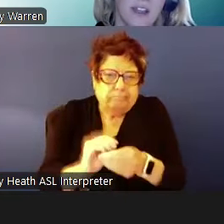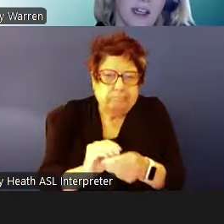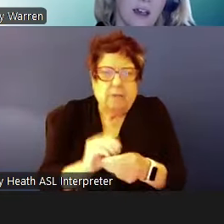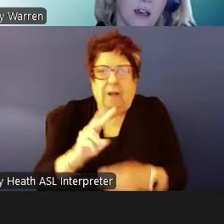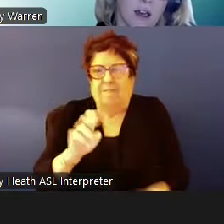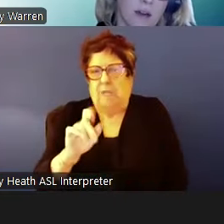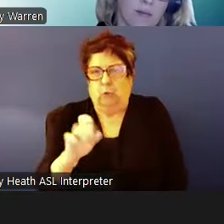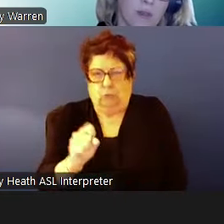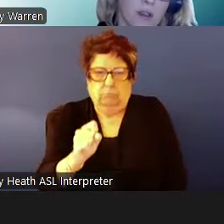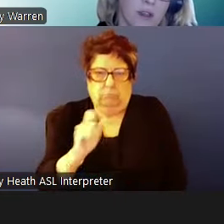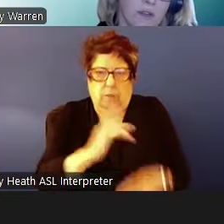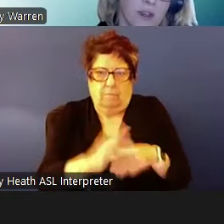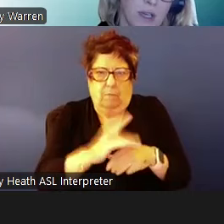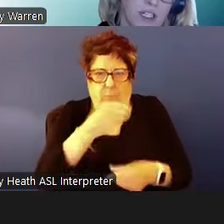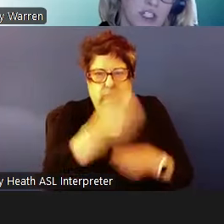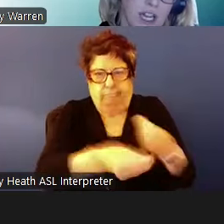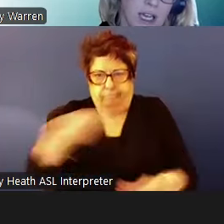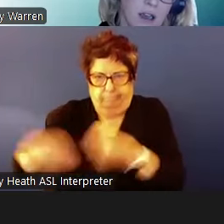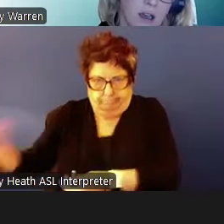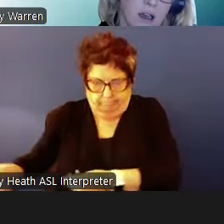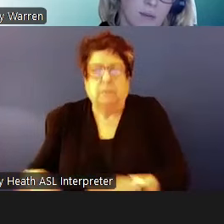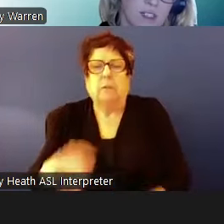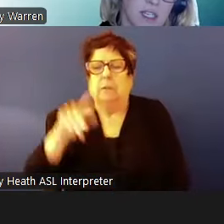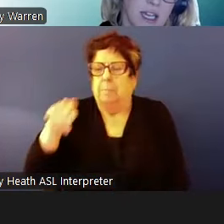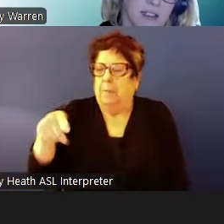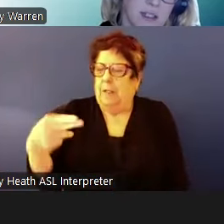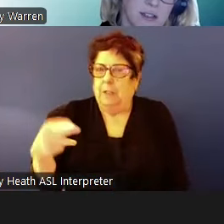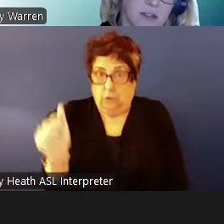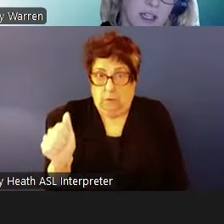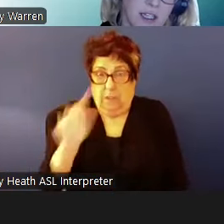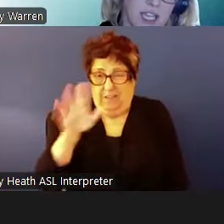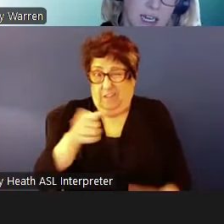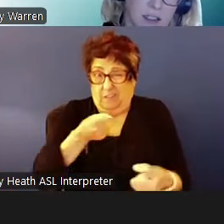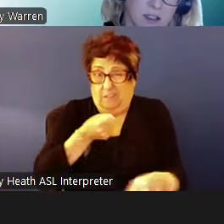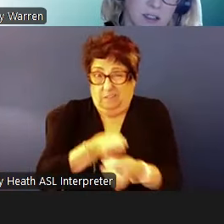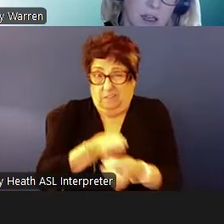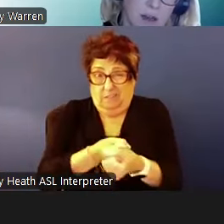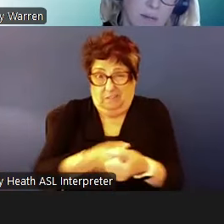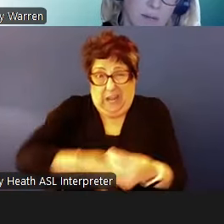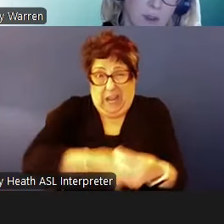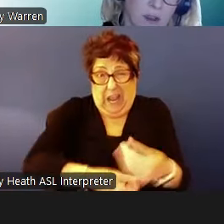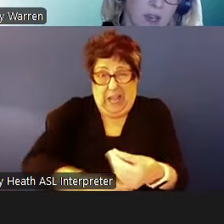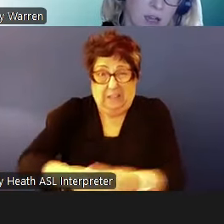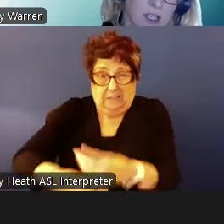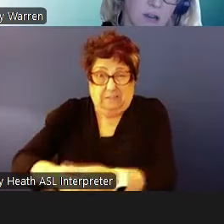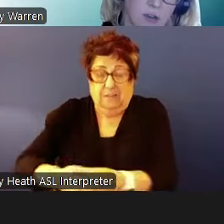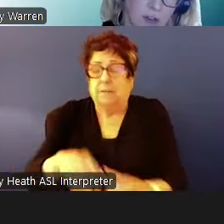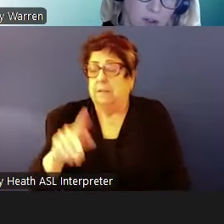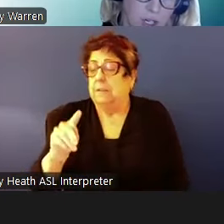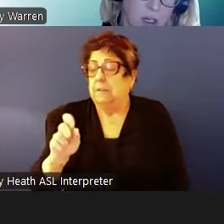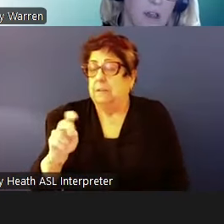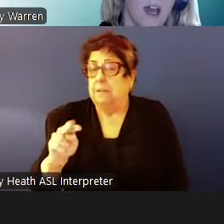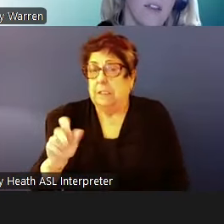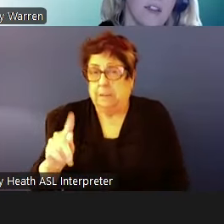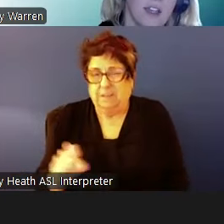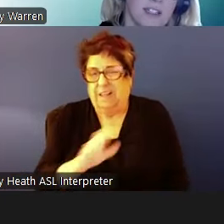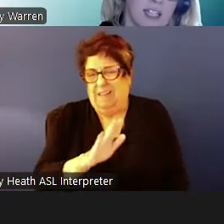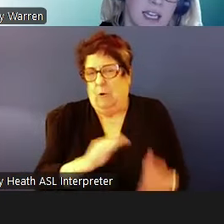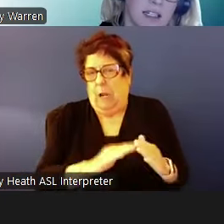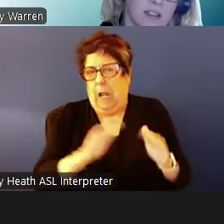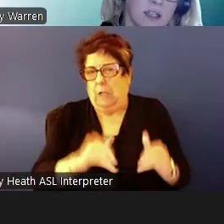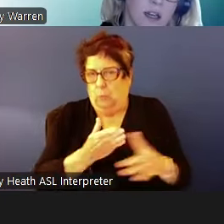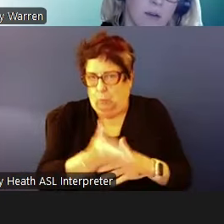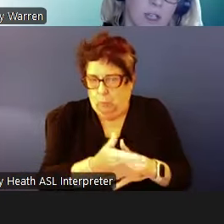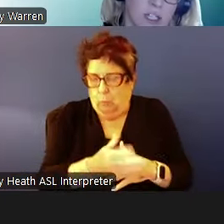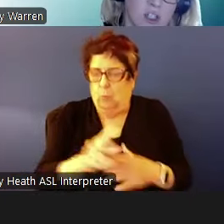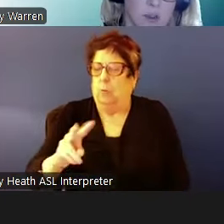the PHA subsidizes the tenants housing to the voucher and then the tenant relationship with the